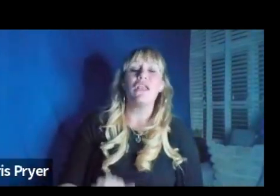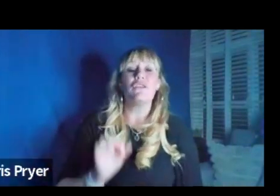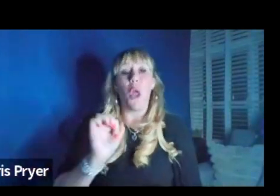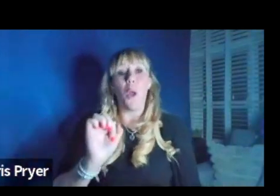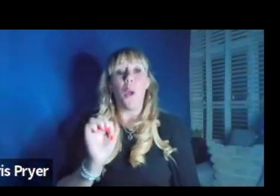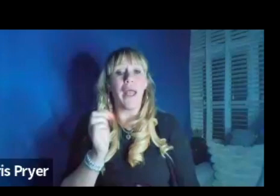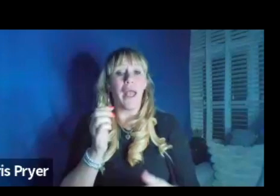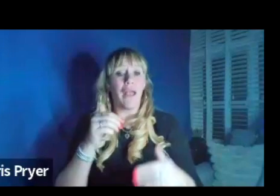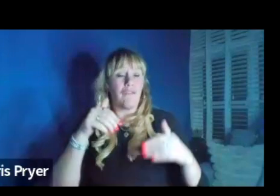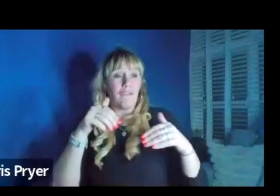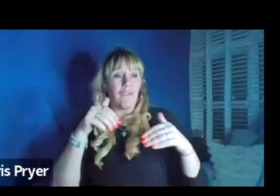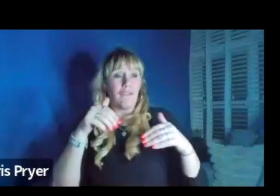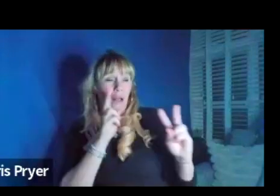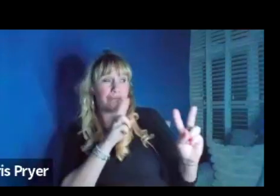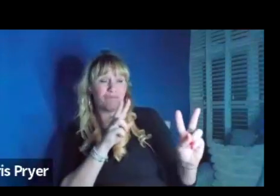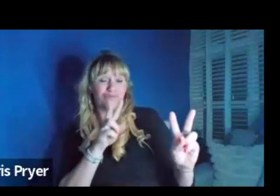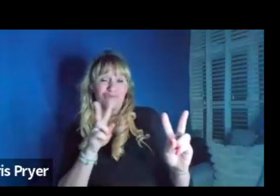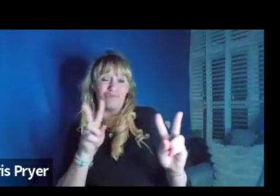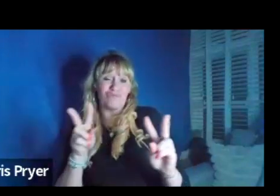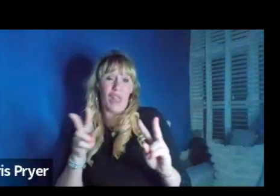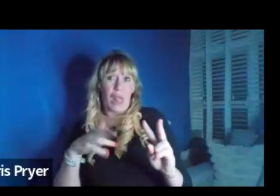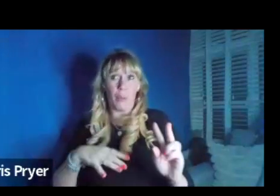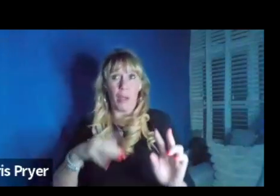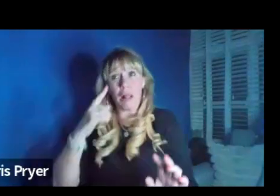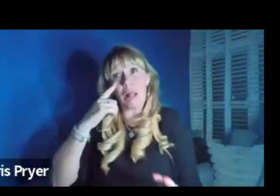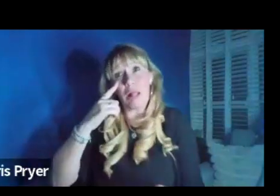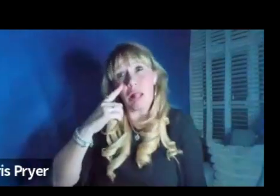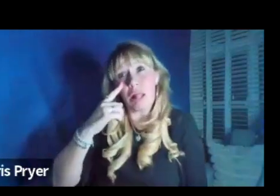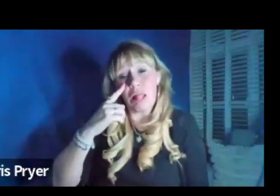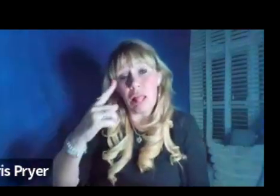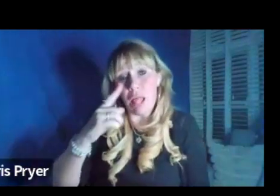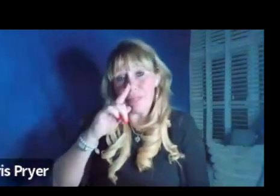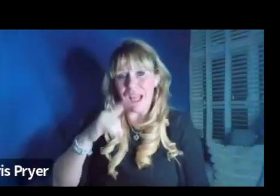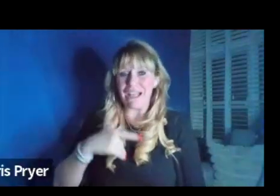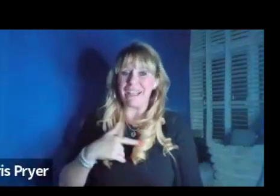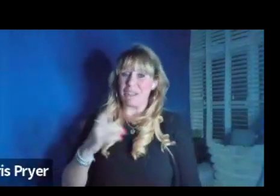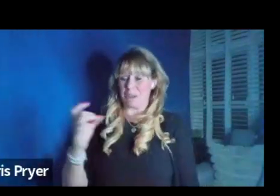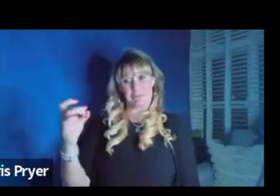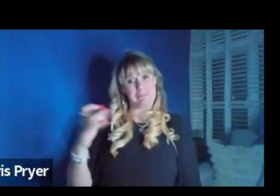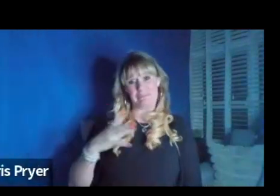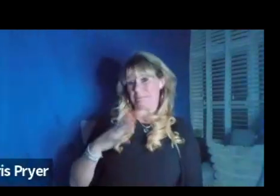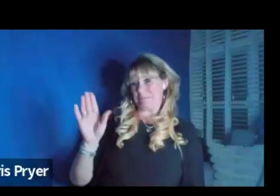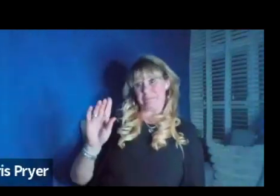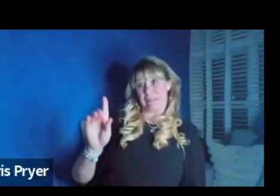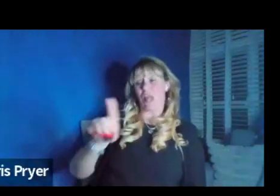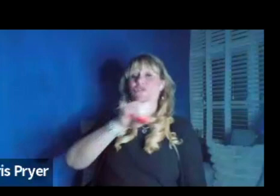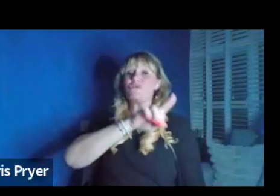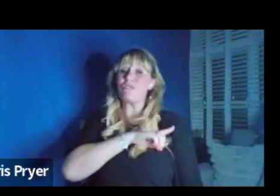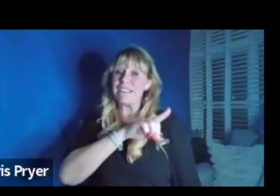Well you can count me out and here's the reason why